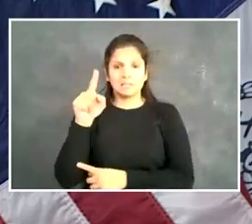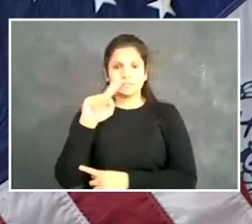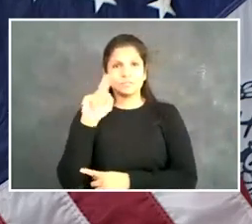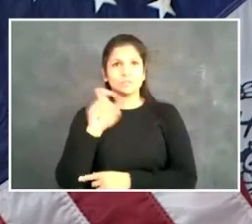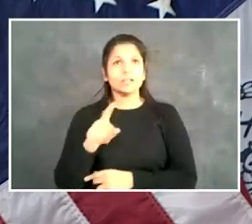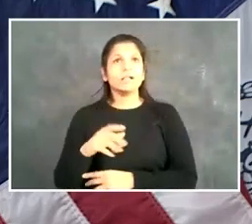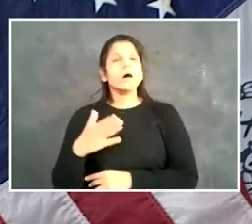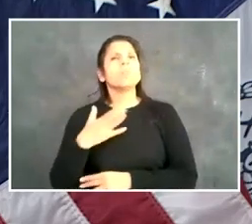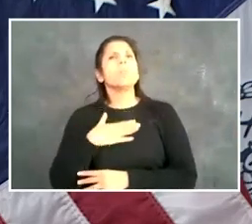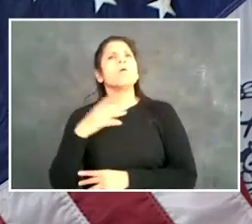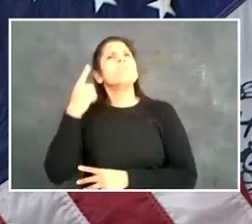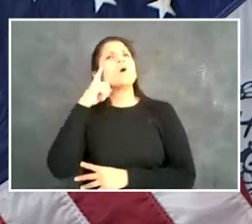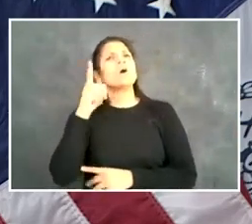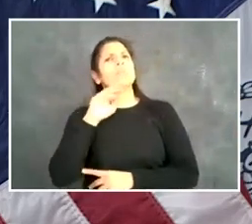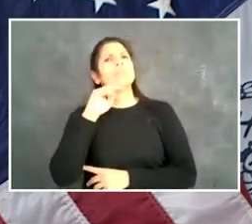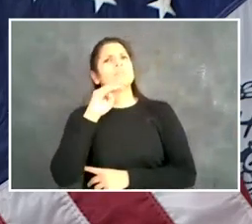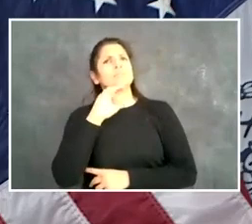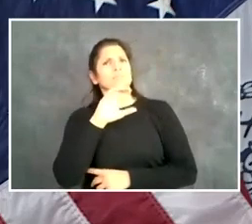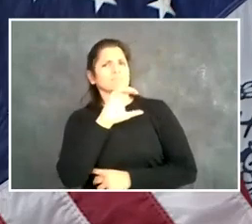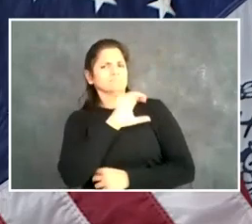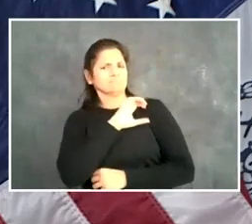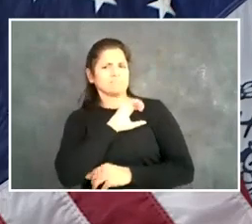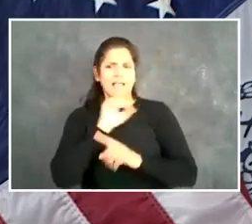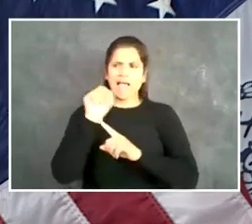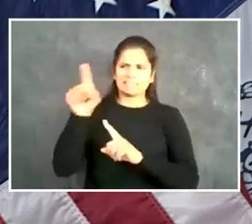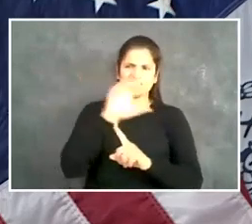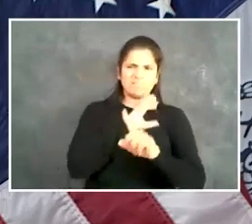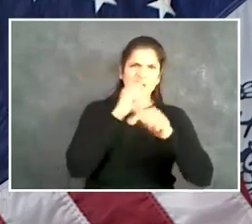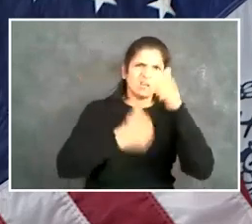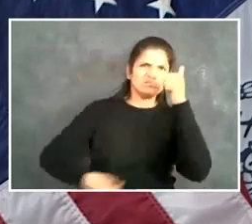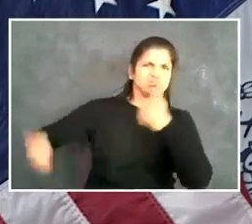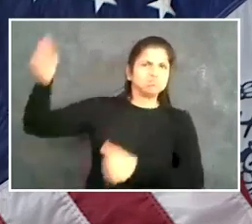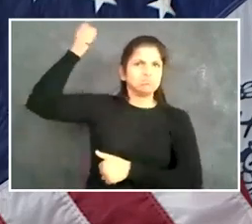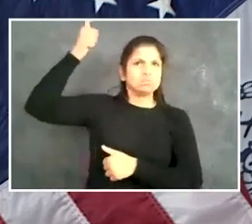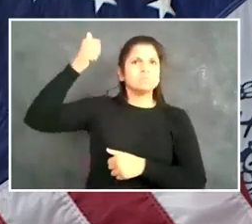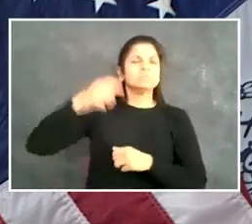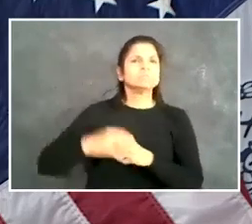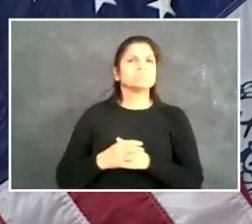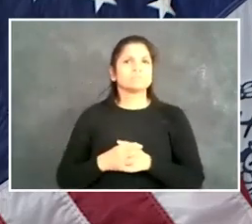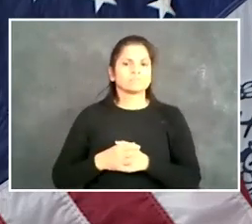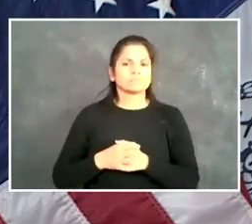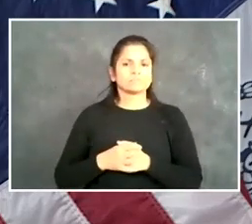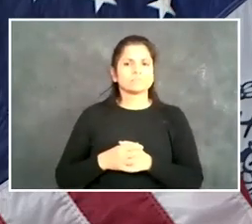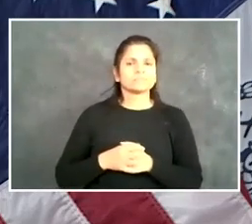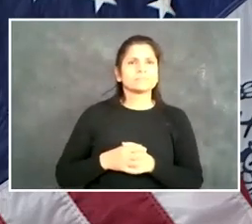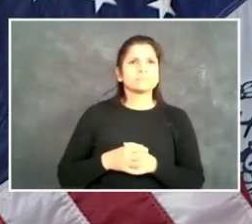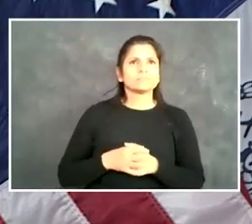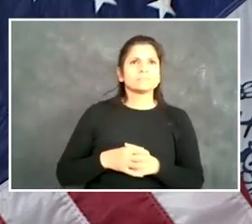Reporter: THANKS FOR TAKING MY QUESTION. I APPRECIATE IT.